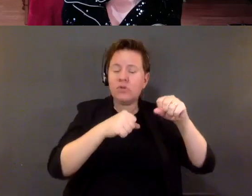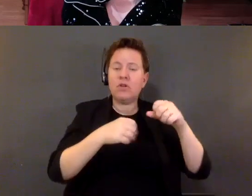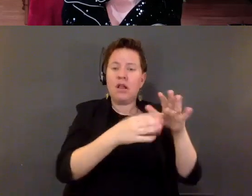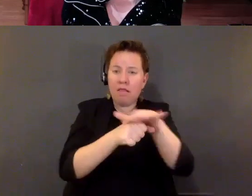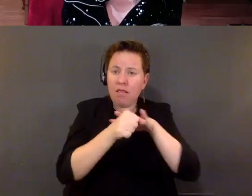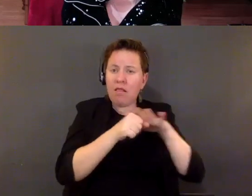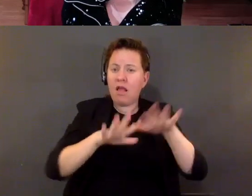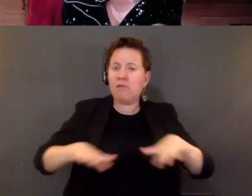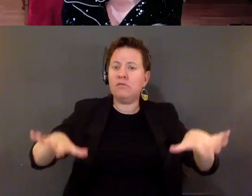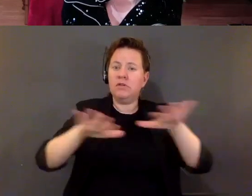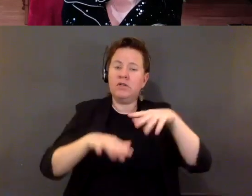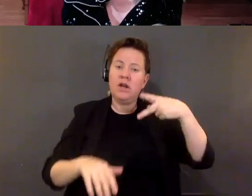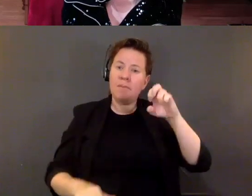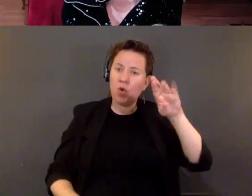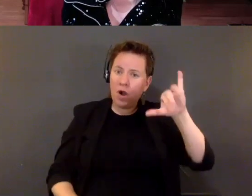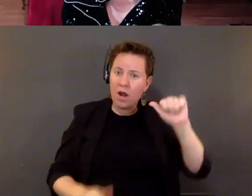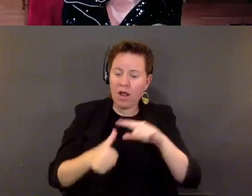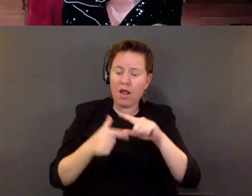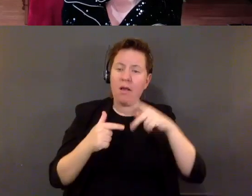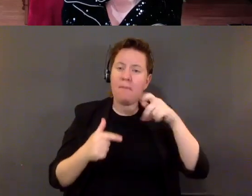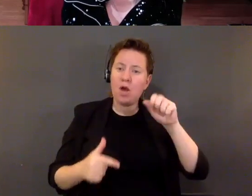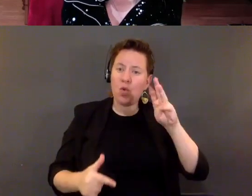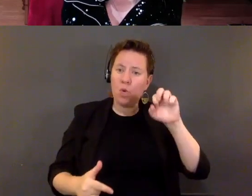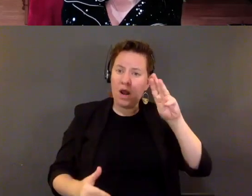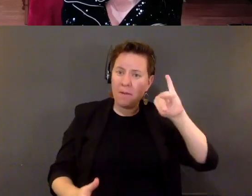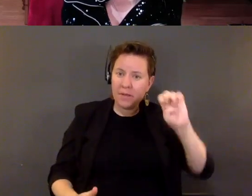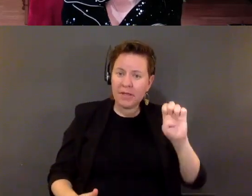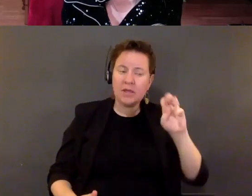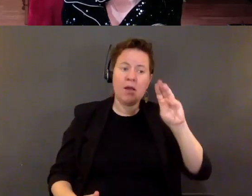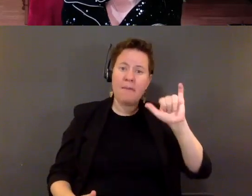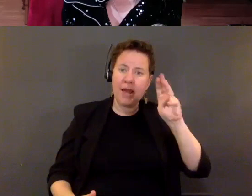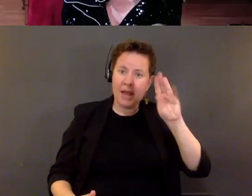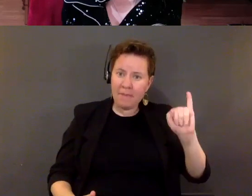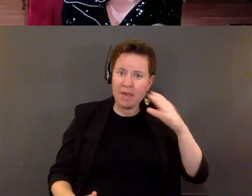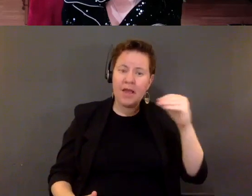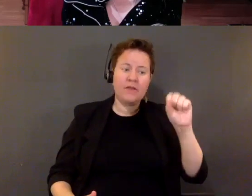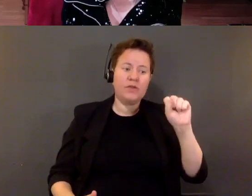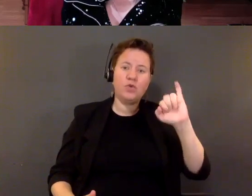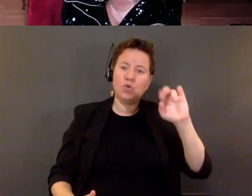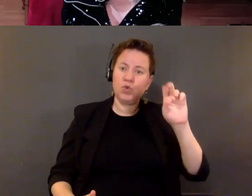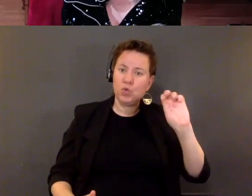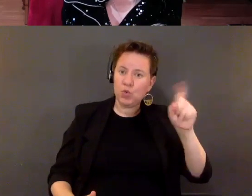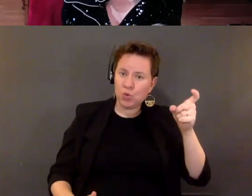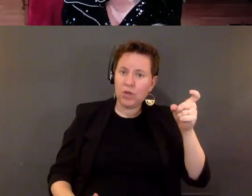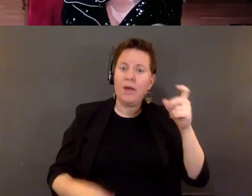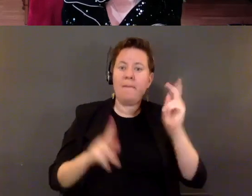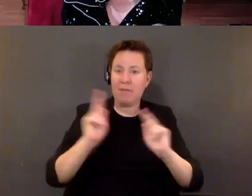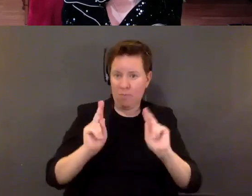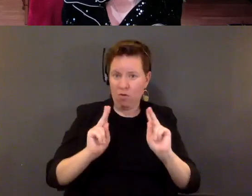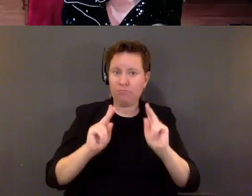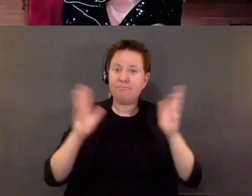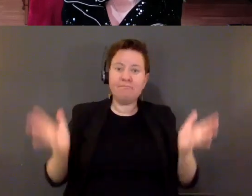of the Peoria, the Potowatomi, the Miami and the Sioux people. We encourage all of you to learn more about